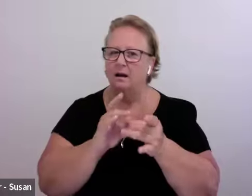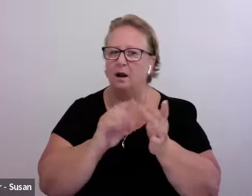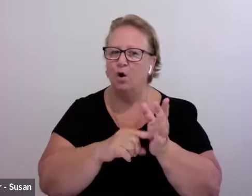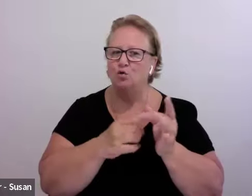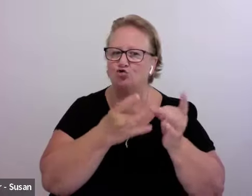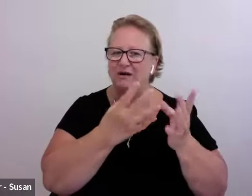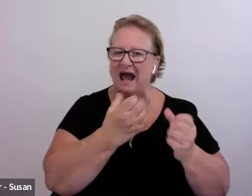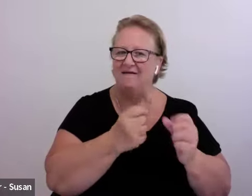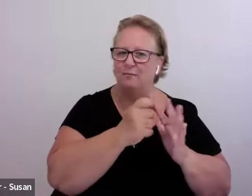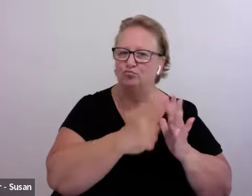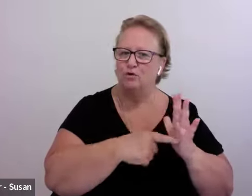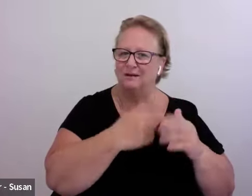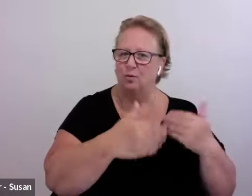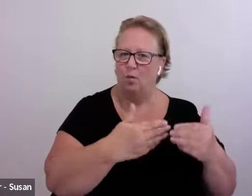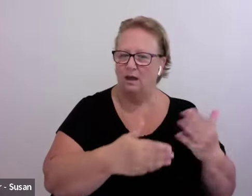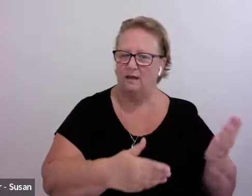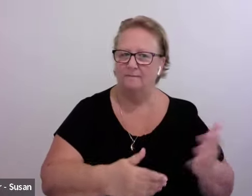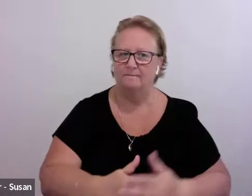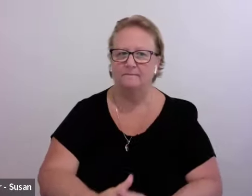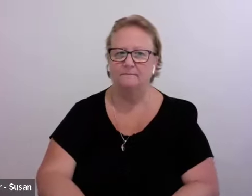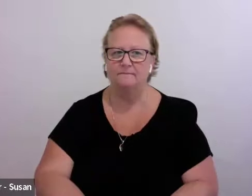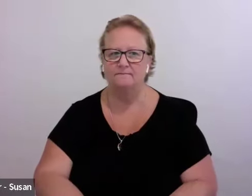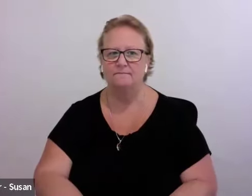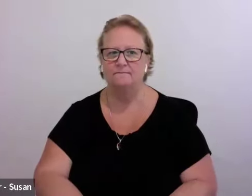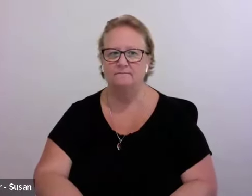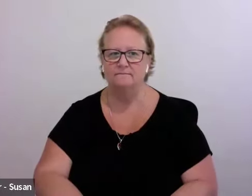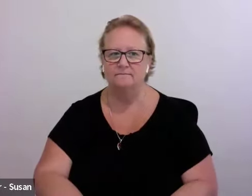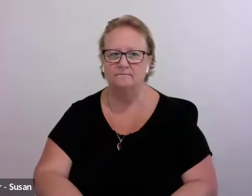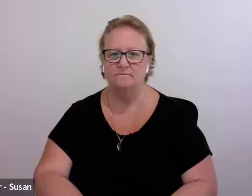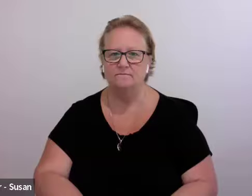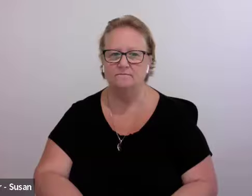the chat is is it favourable to have a new project or can